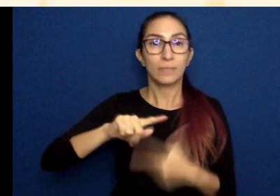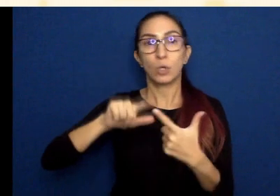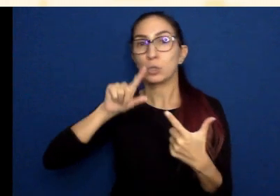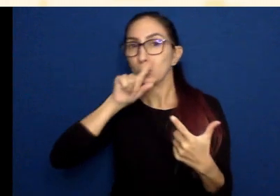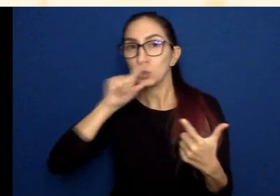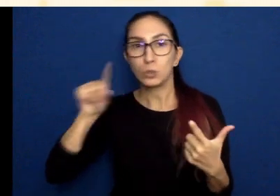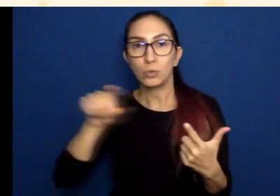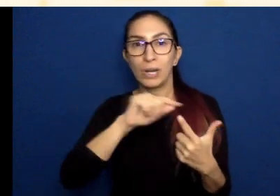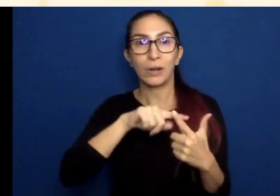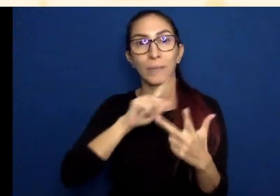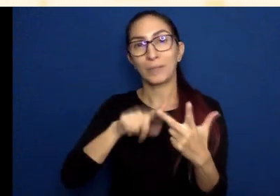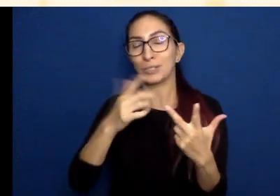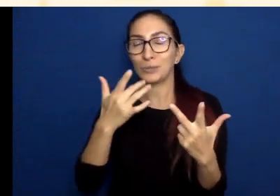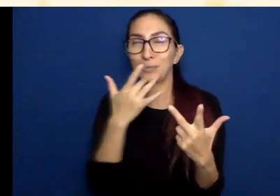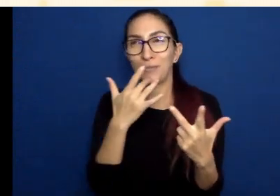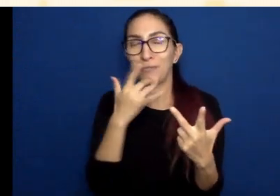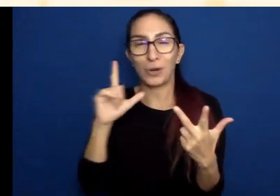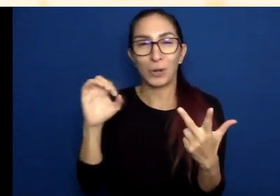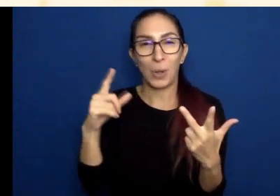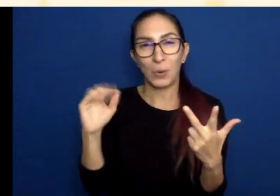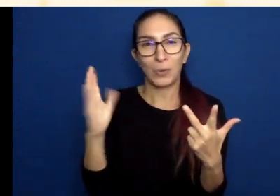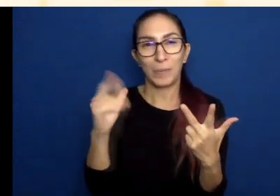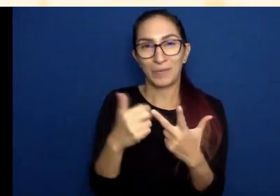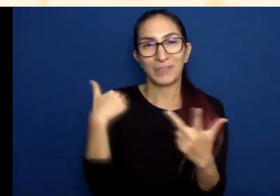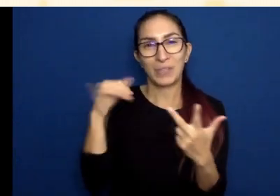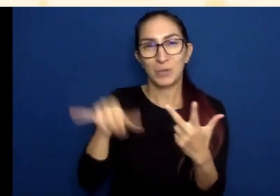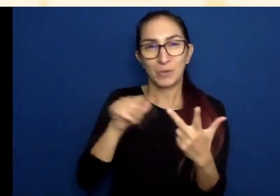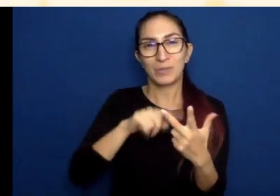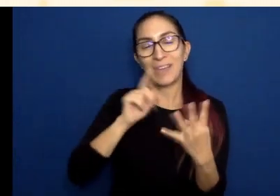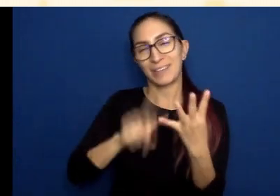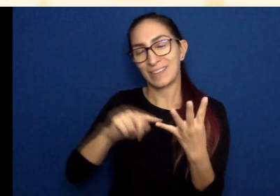the much preferred previous logo, YouTube and Pinterest,